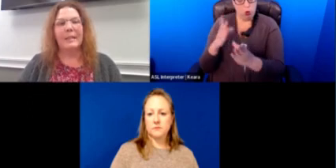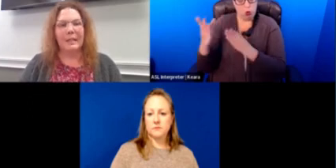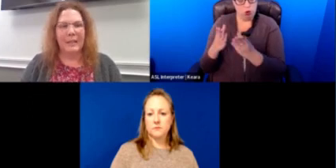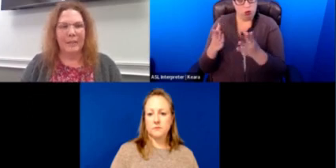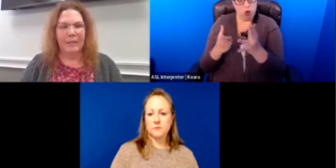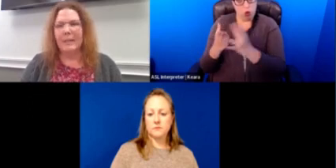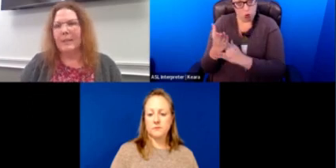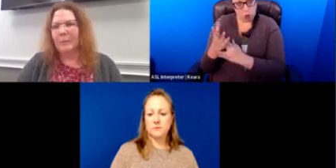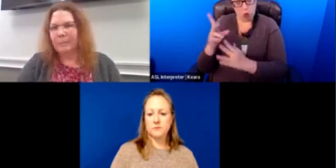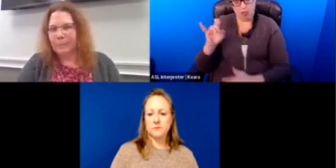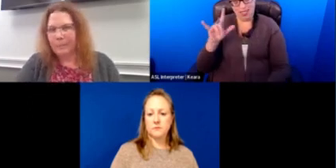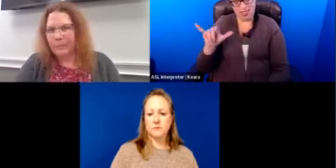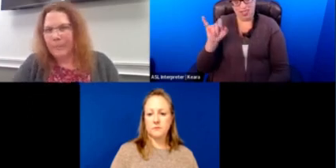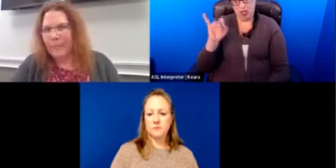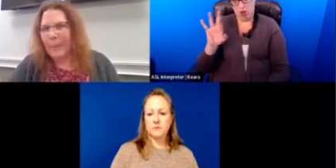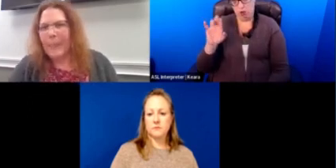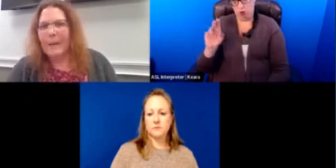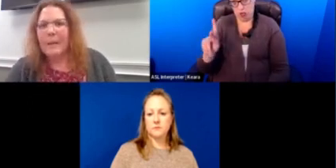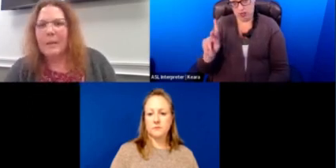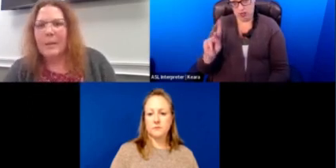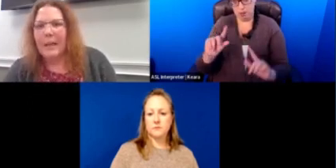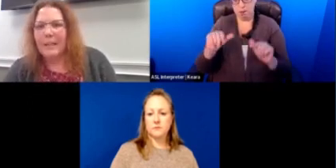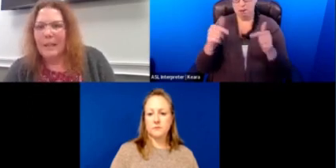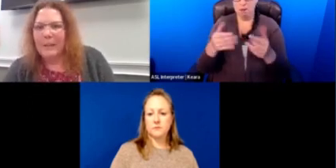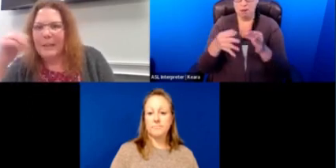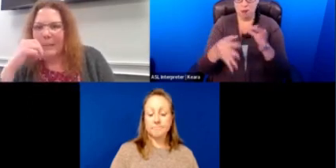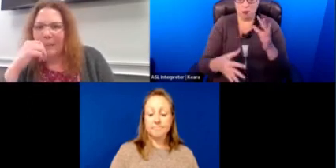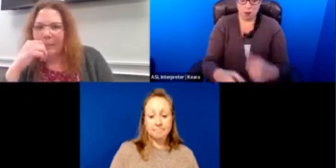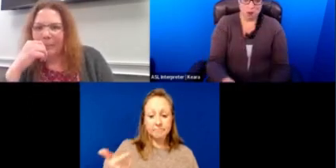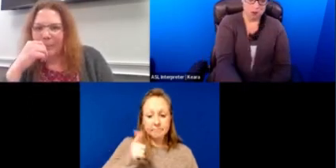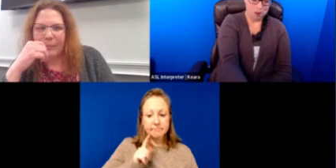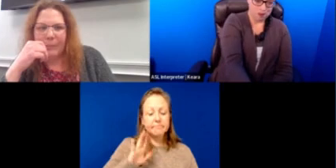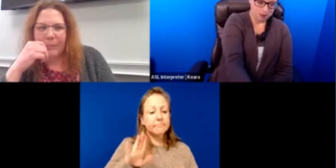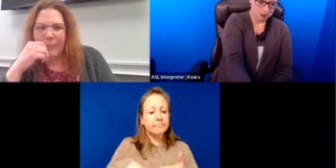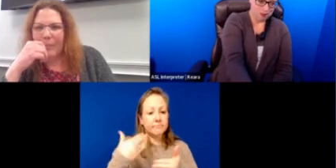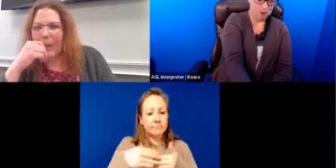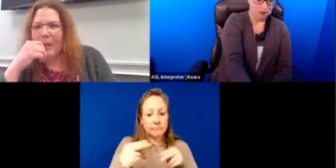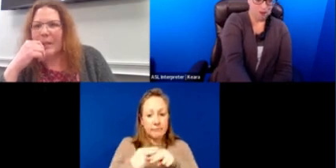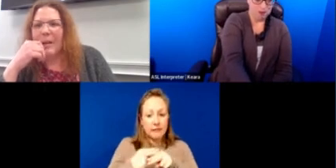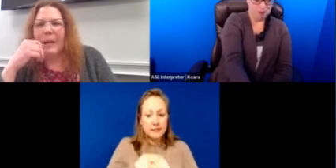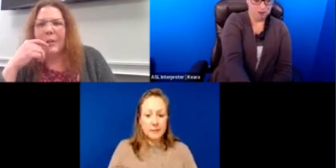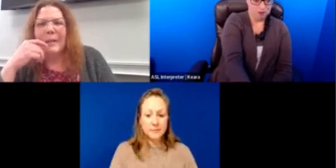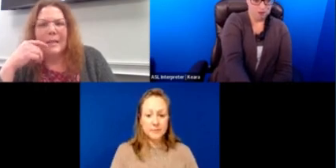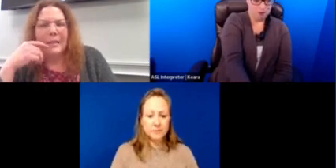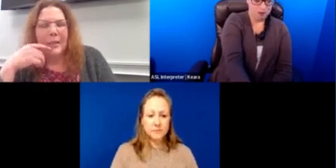dignity of risk. So next slide, please. So how do we set the